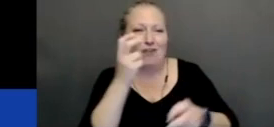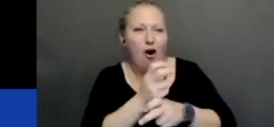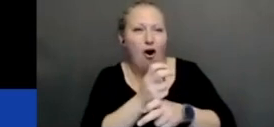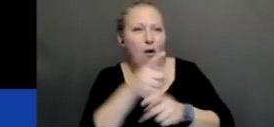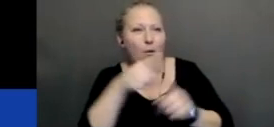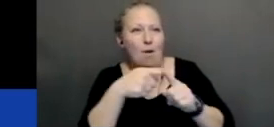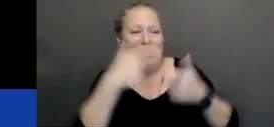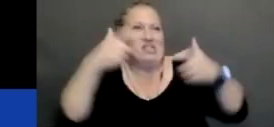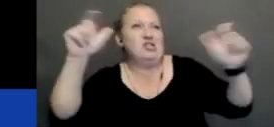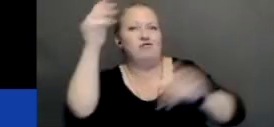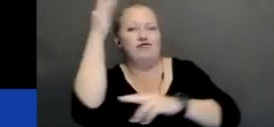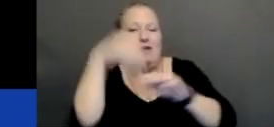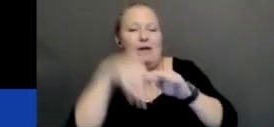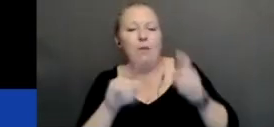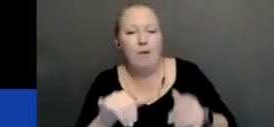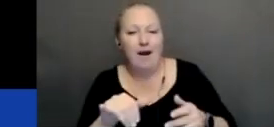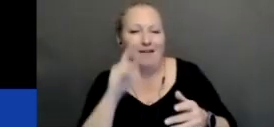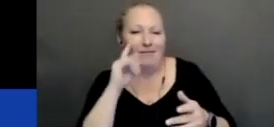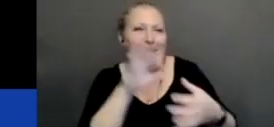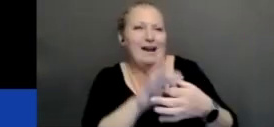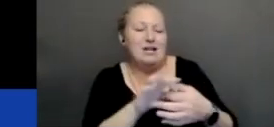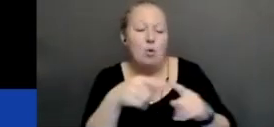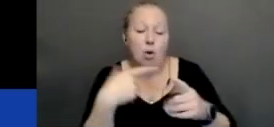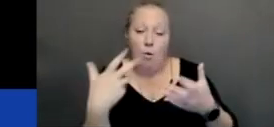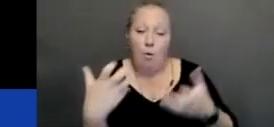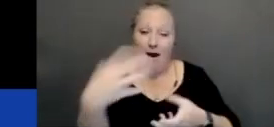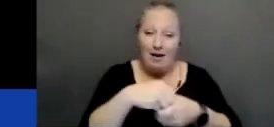with that there's connecting and what we wanted to engage with their expertise around network